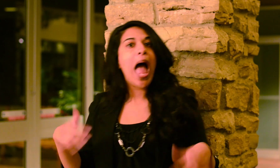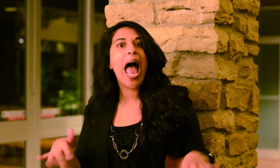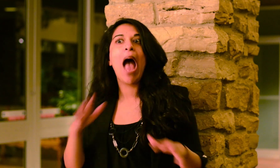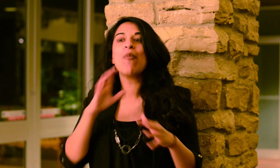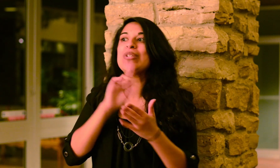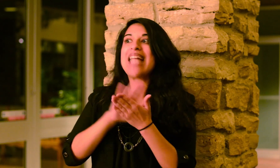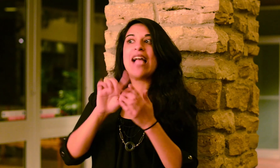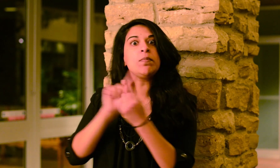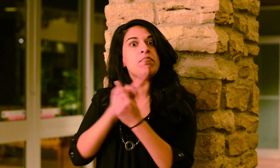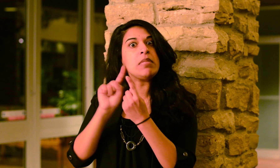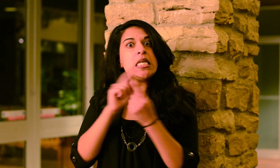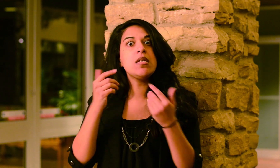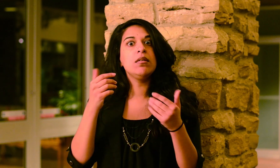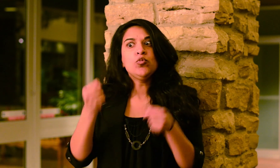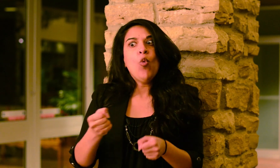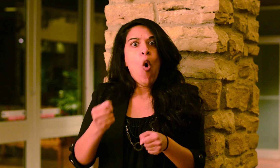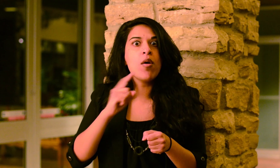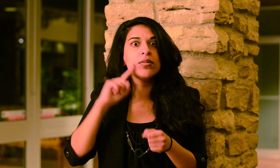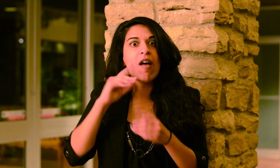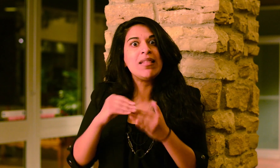There was a lot of energy, it was inspiring and I met so many upstanding deaf leaders